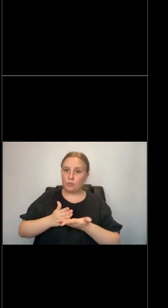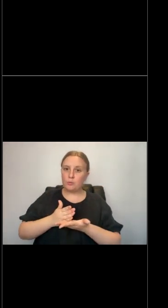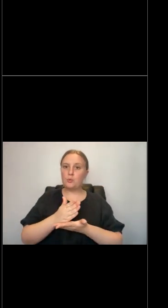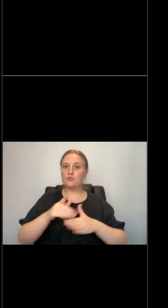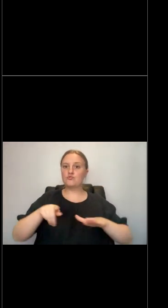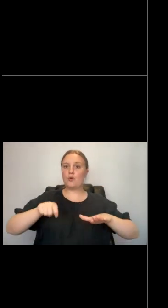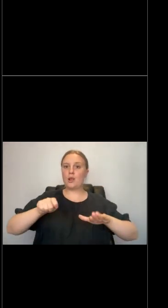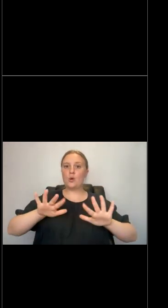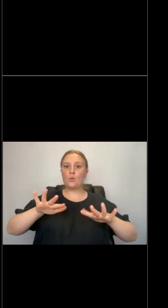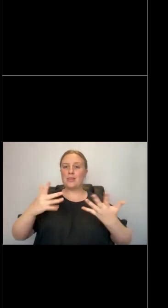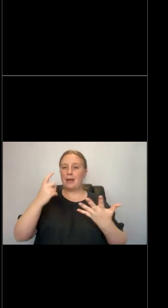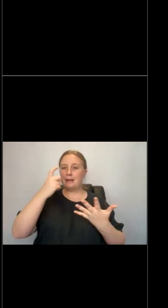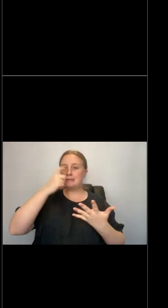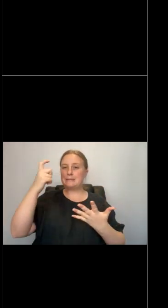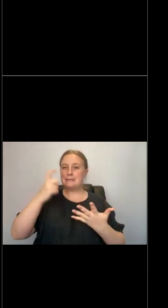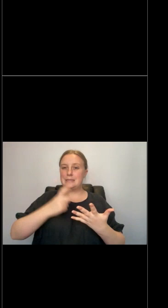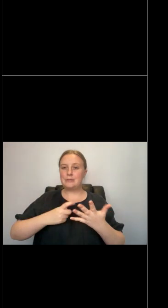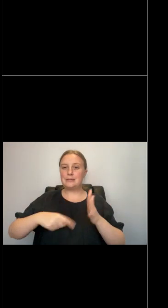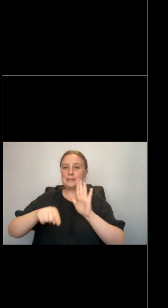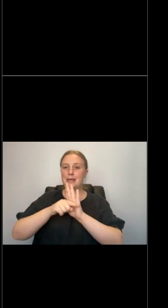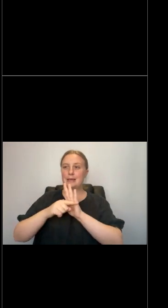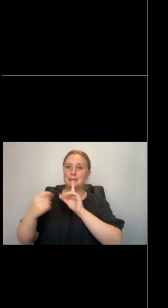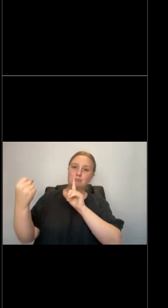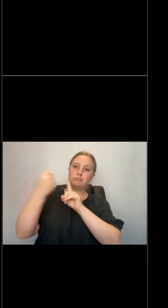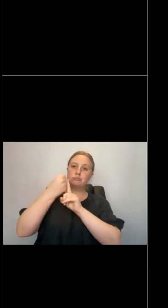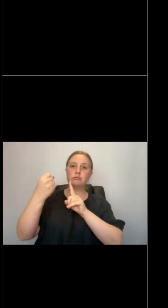to the accused persons mental condition